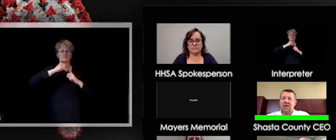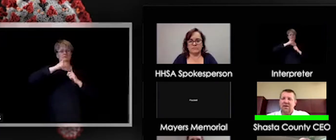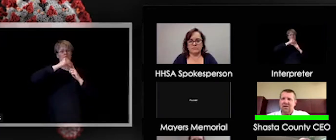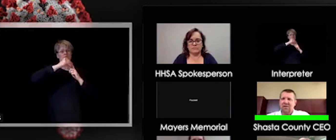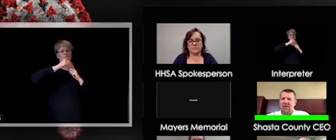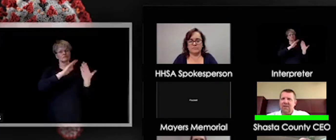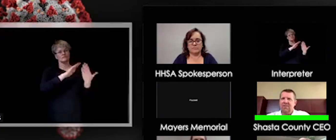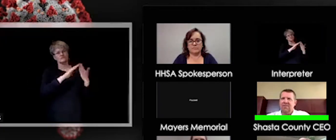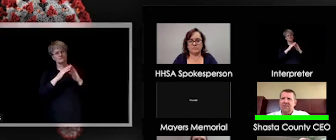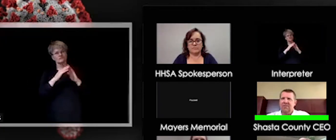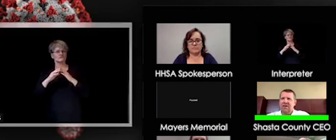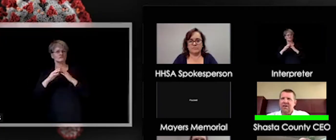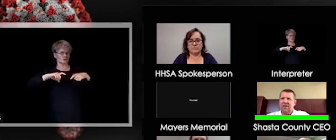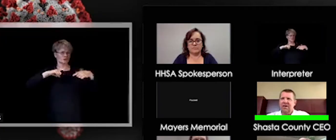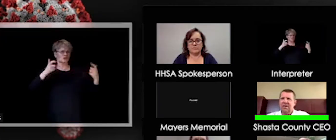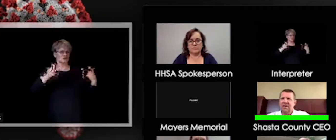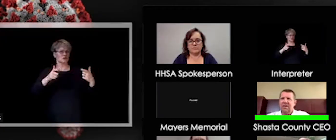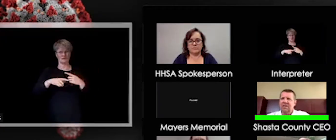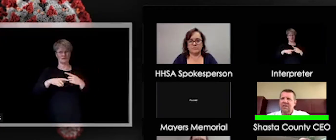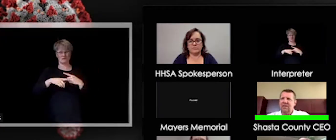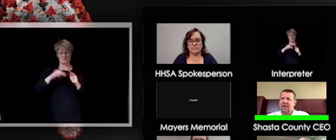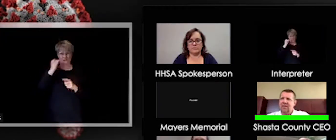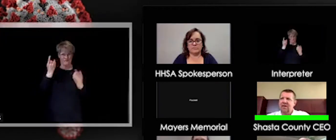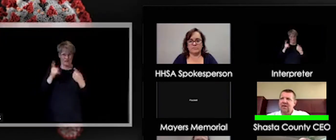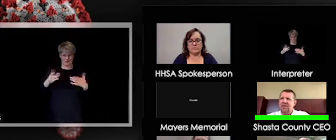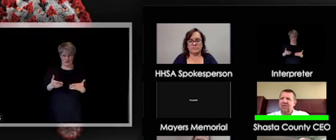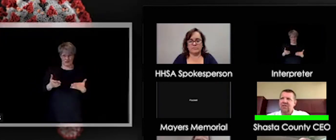have to get really bad for something like that to happen. I think that would be a decision